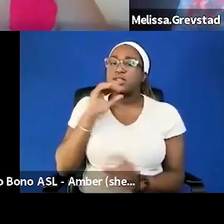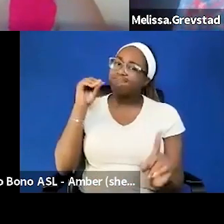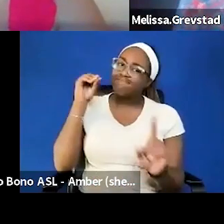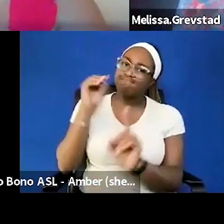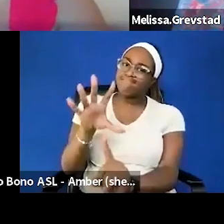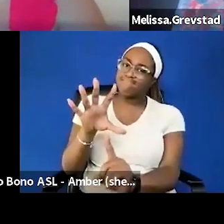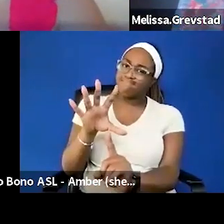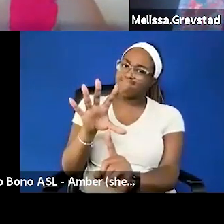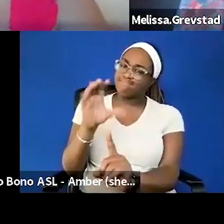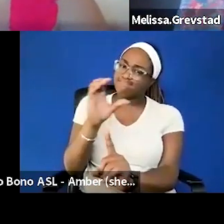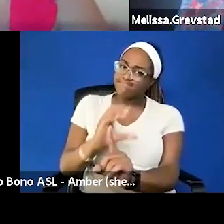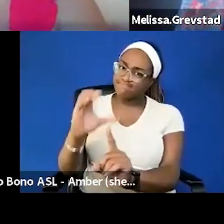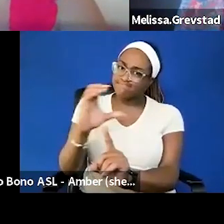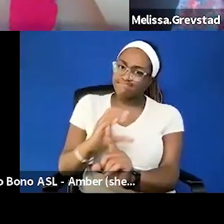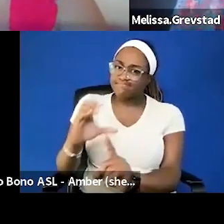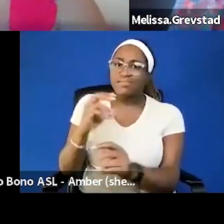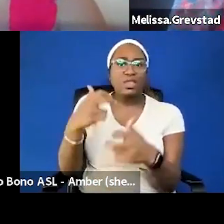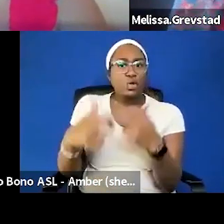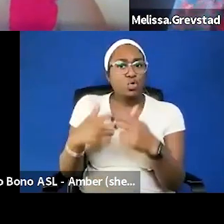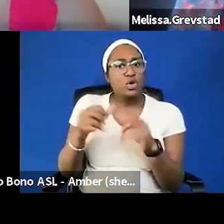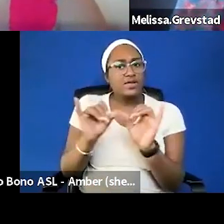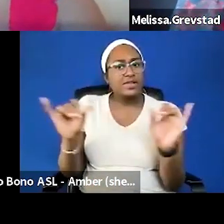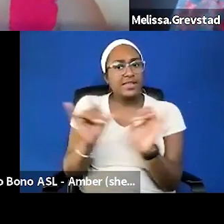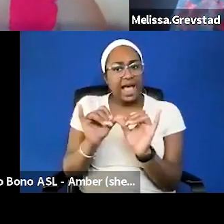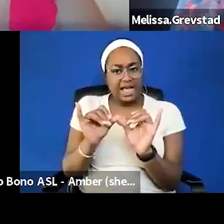at this issue of size discrimination within our brand internally.